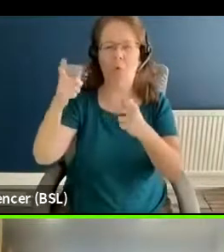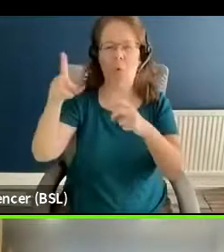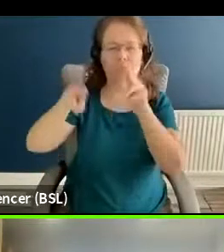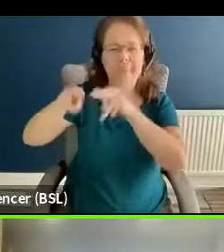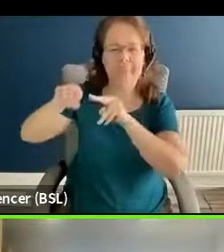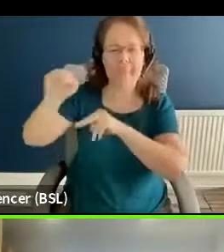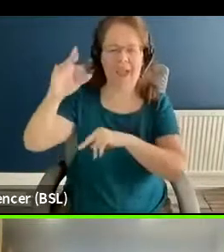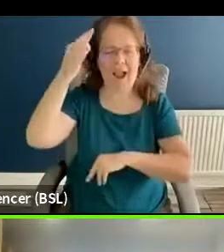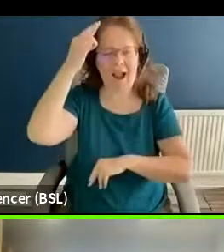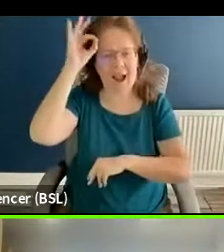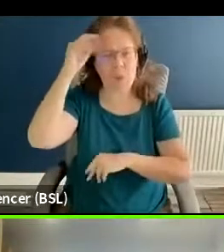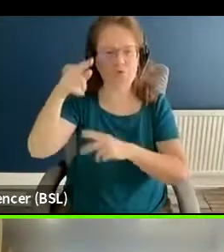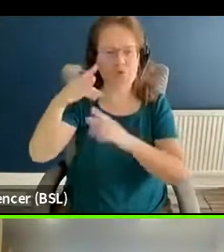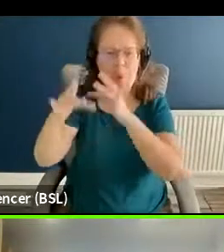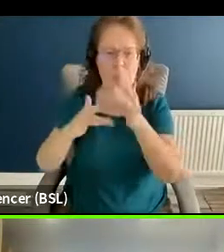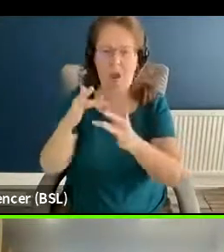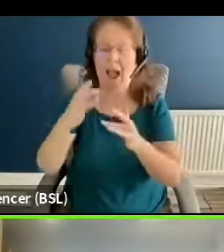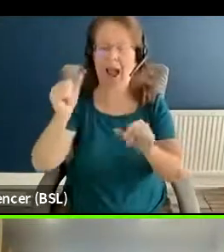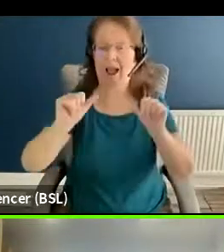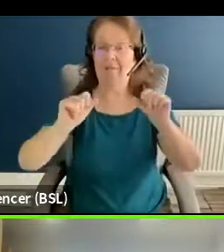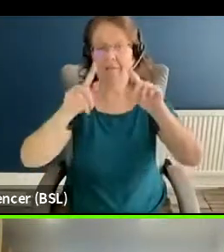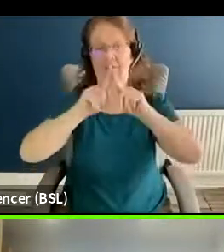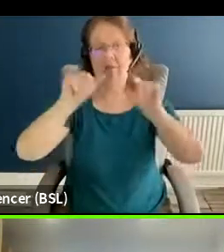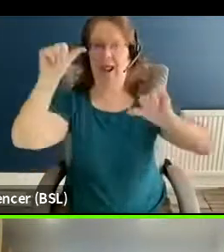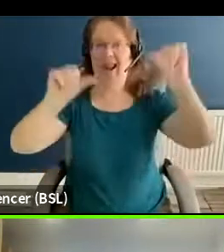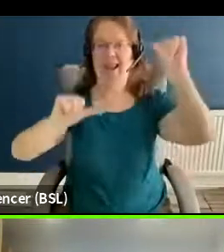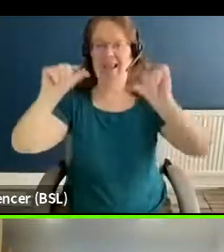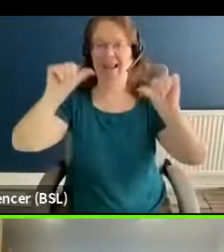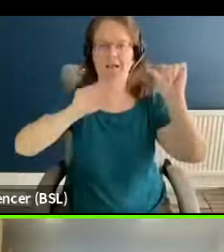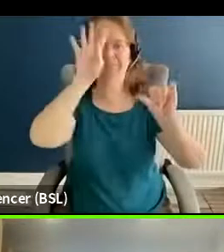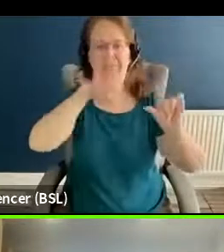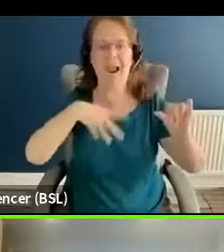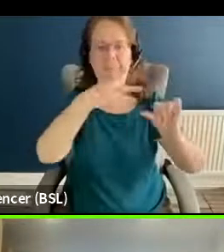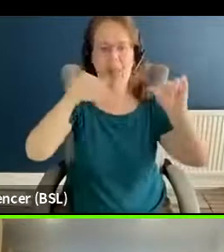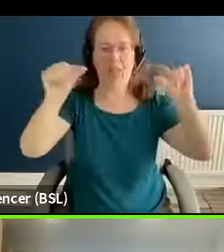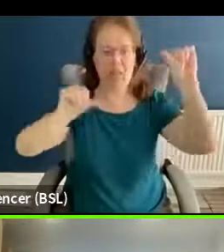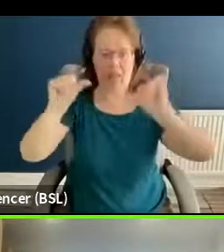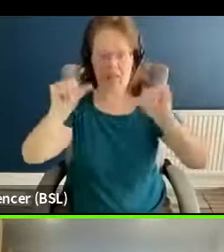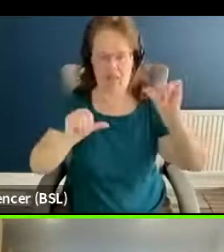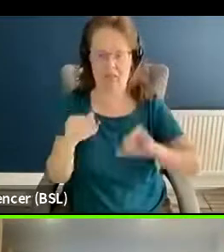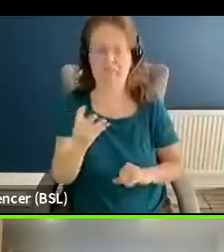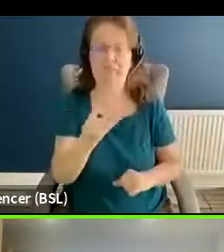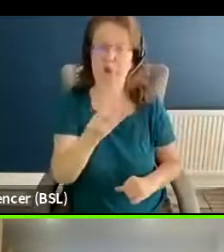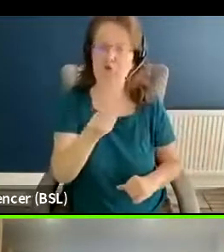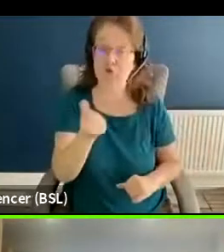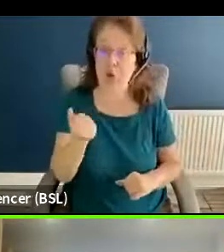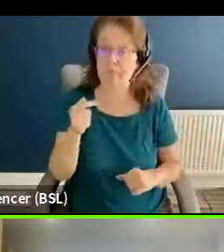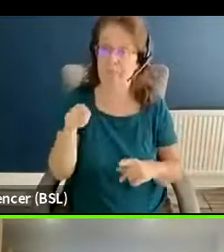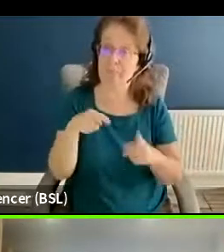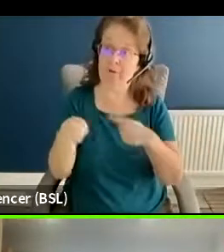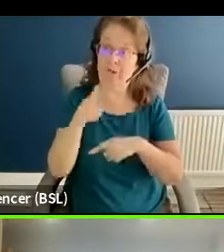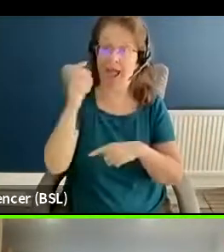and they publish a league table. And some of the practices that councils were doing